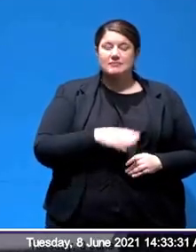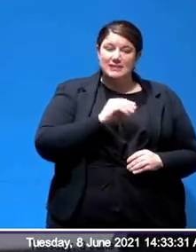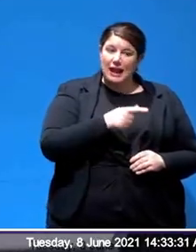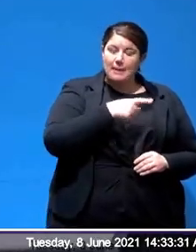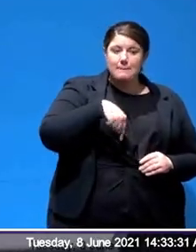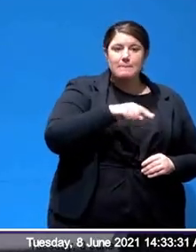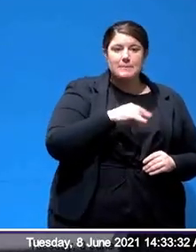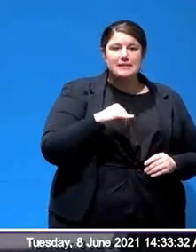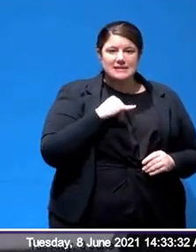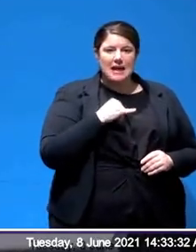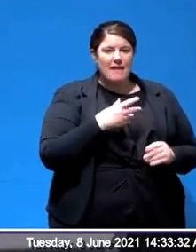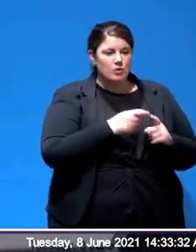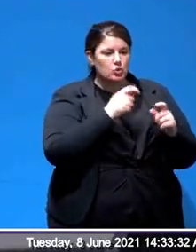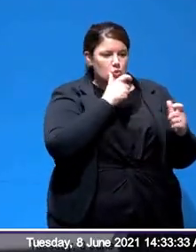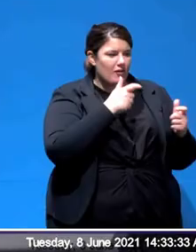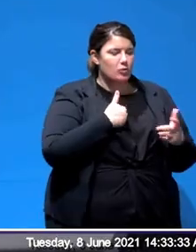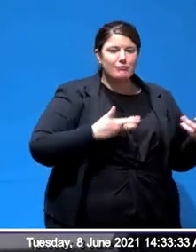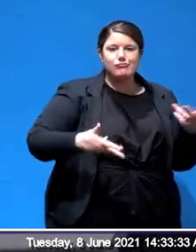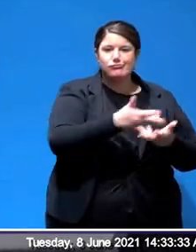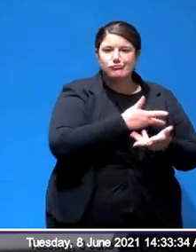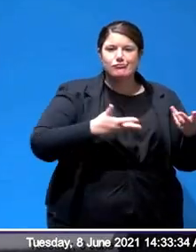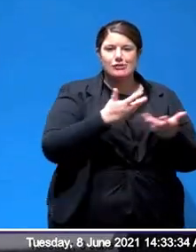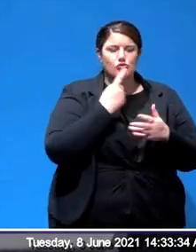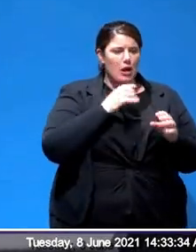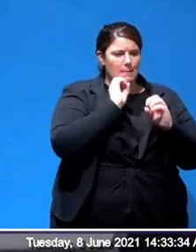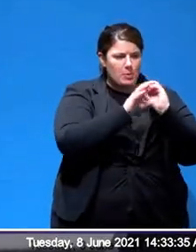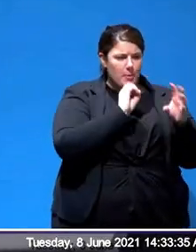provided --- the supervisors around giving as much information as possible.